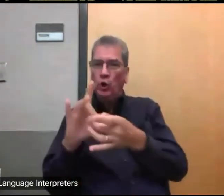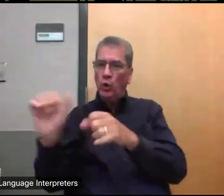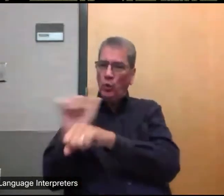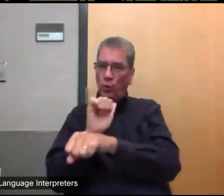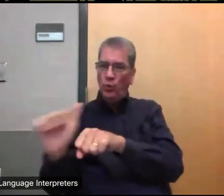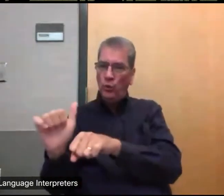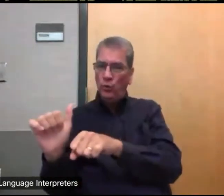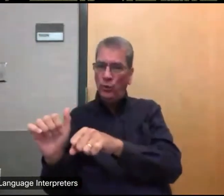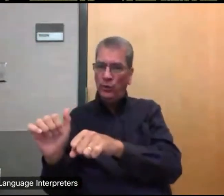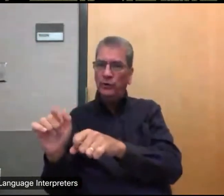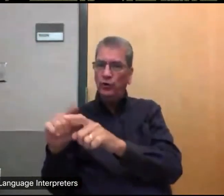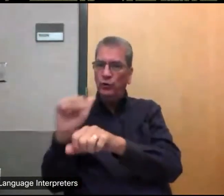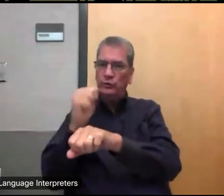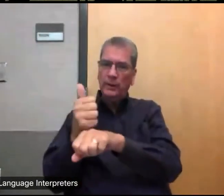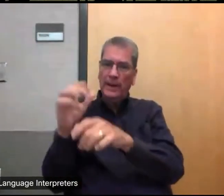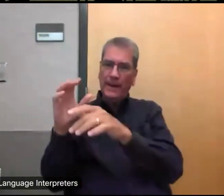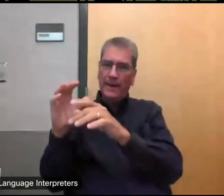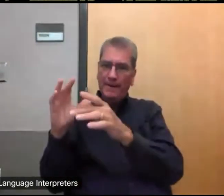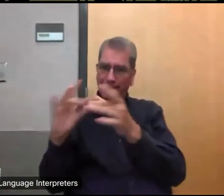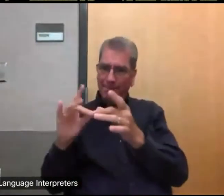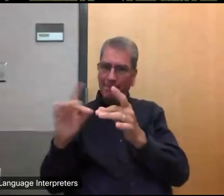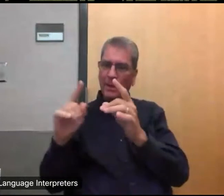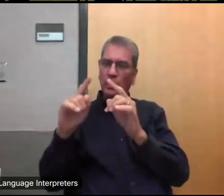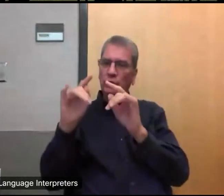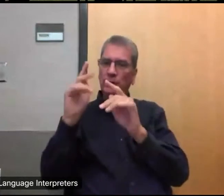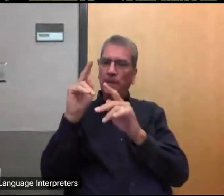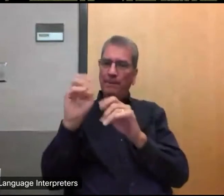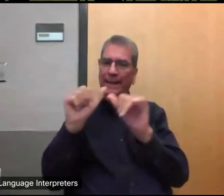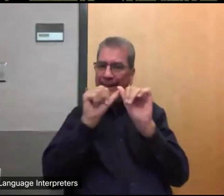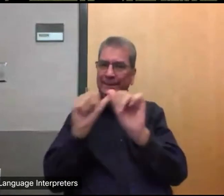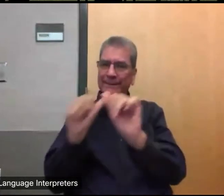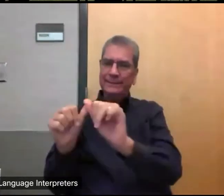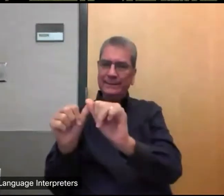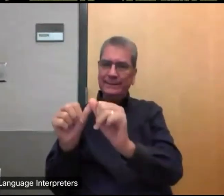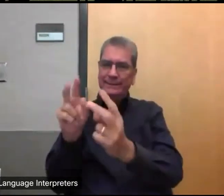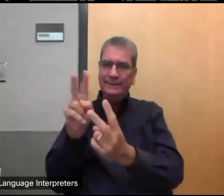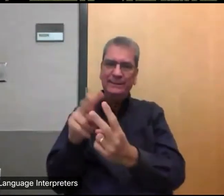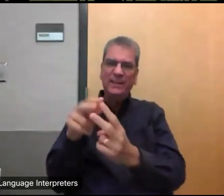set messages and imply those consistently and honestly avoid some of the political